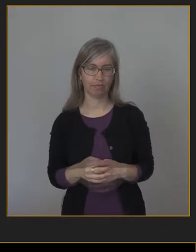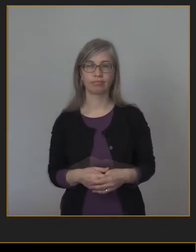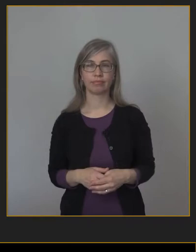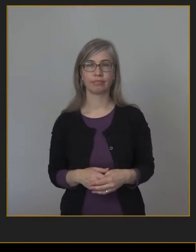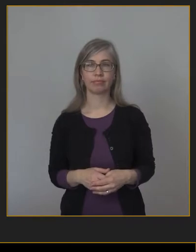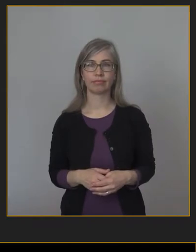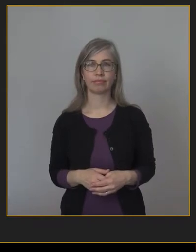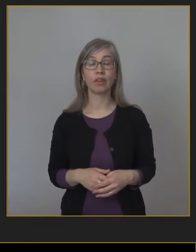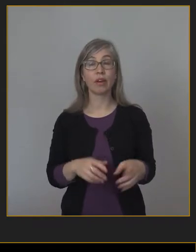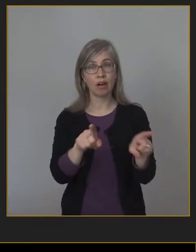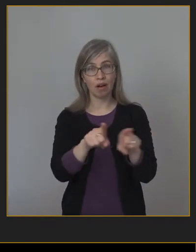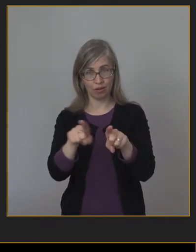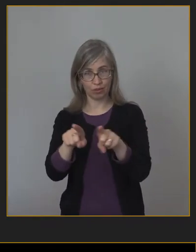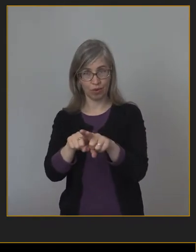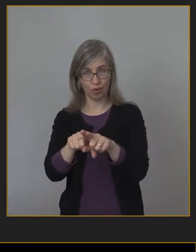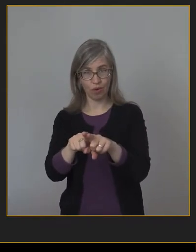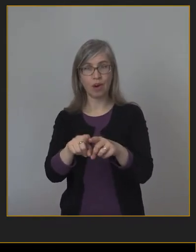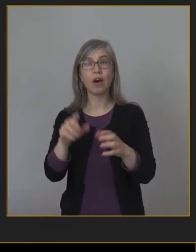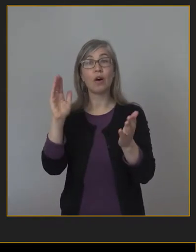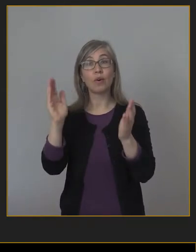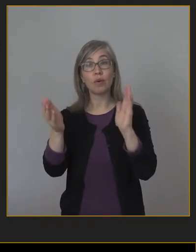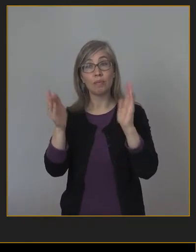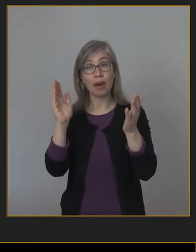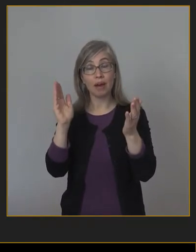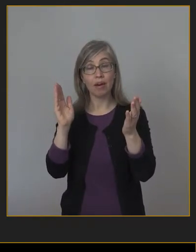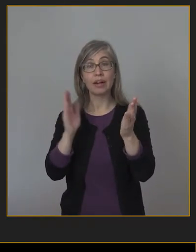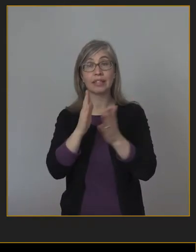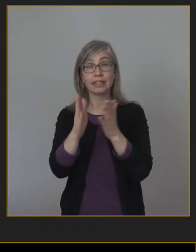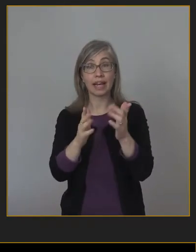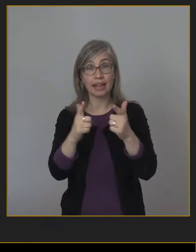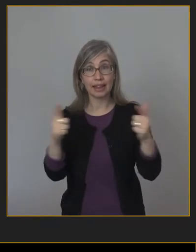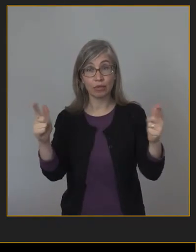Also, compared to other African countries, ...